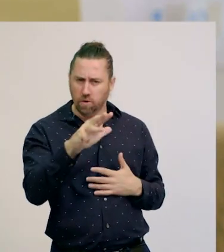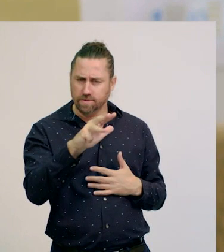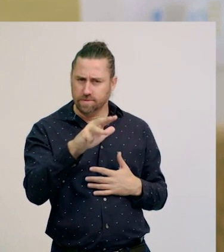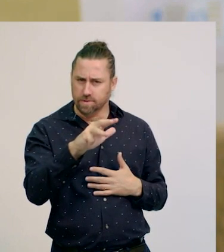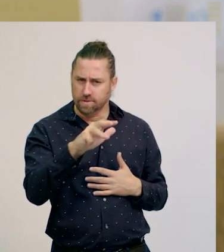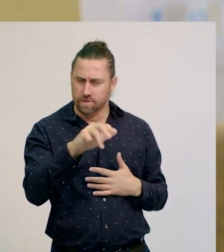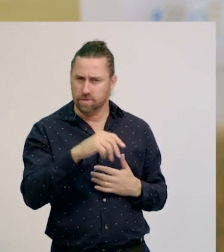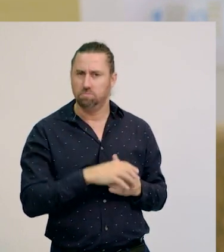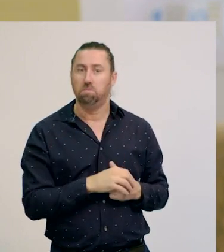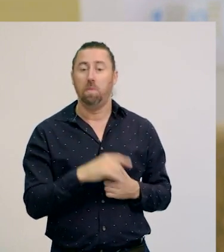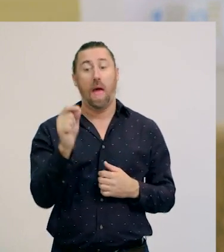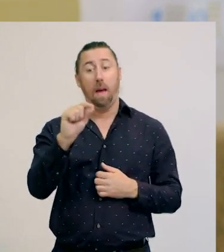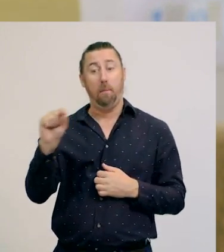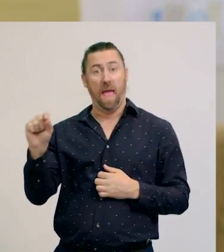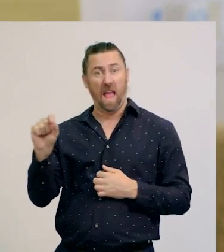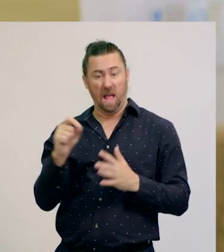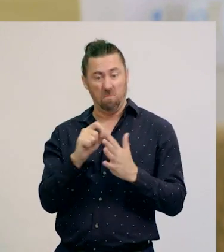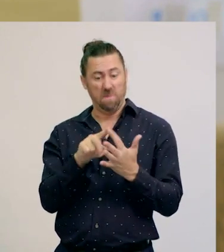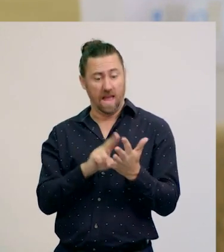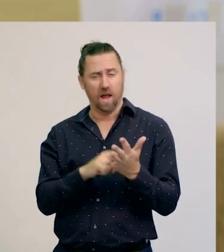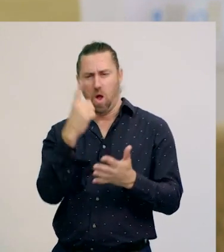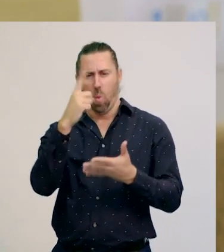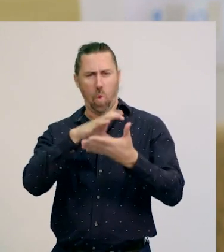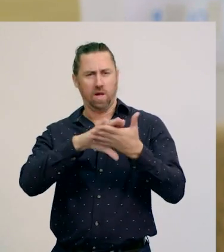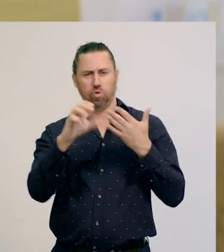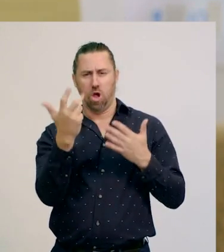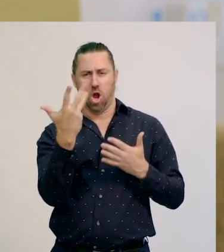and a pen for $1.98.